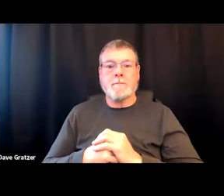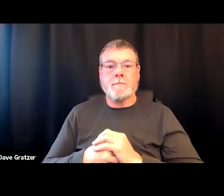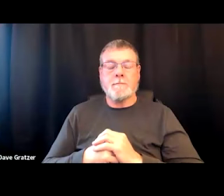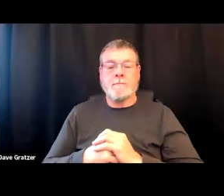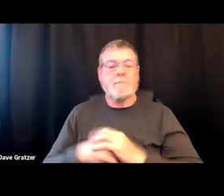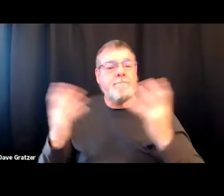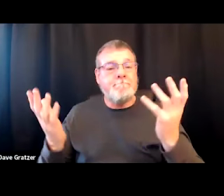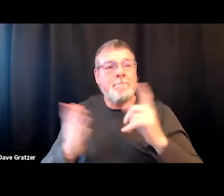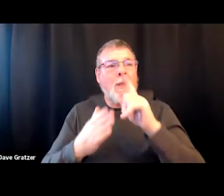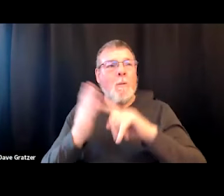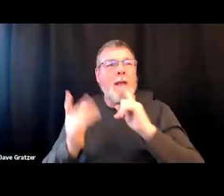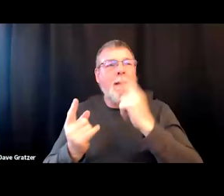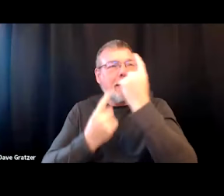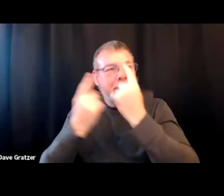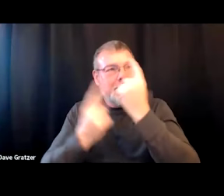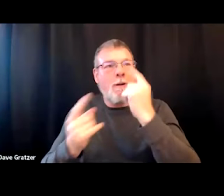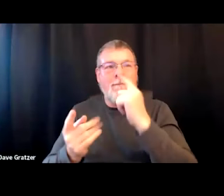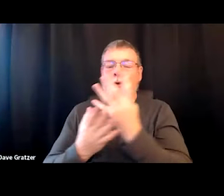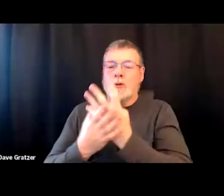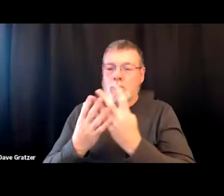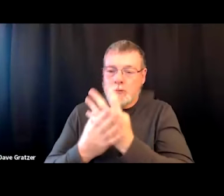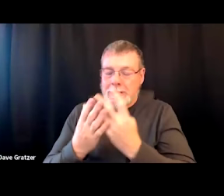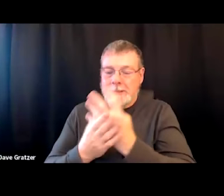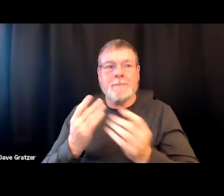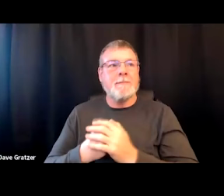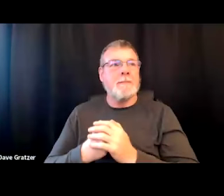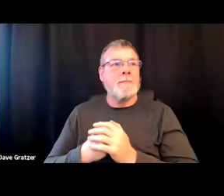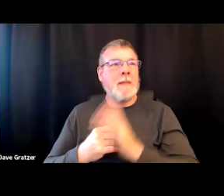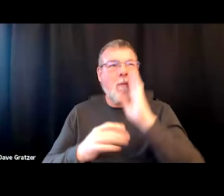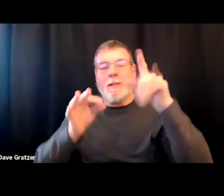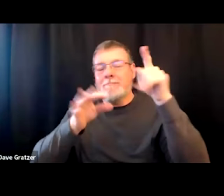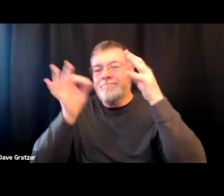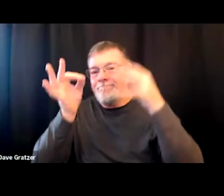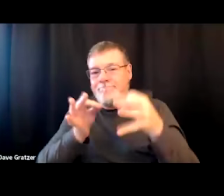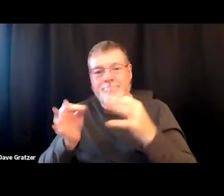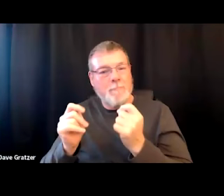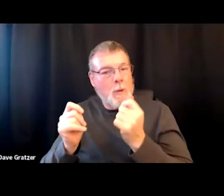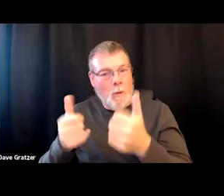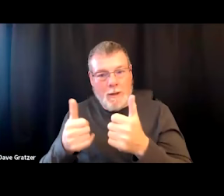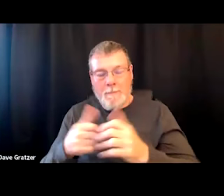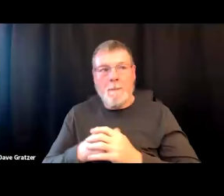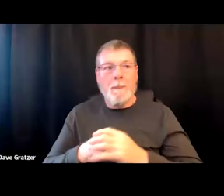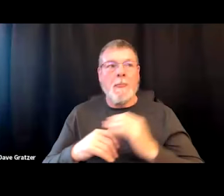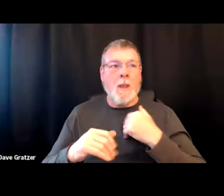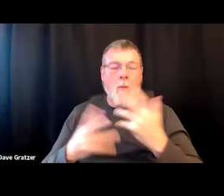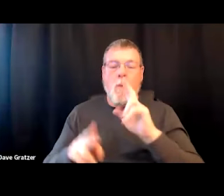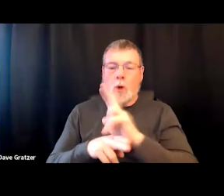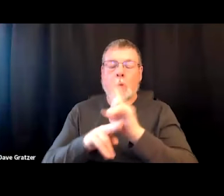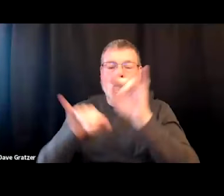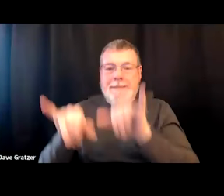What are some considerations for screening? I'll go over these very quickly. We want to use standardized instruments